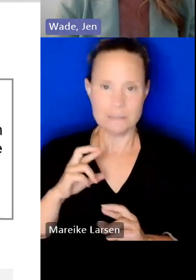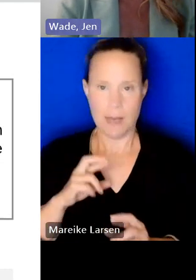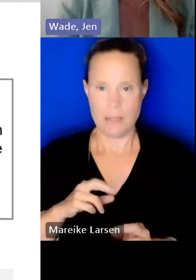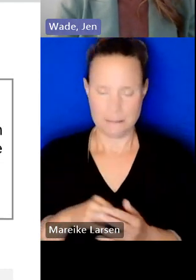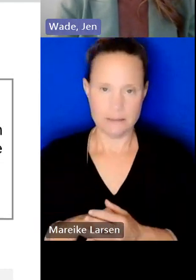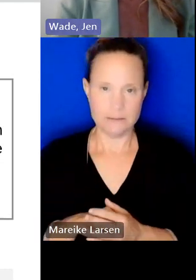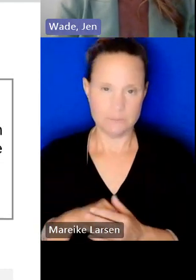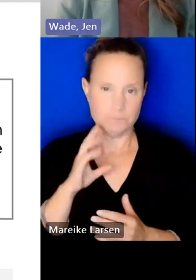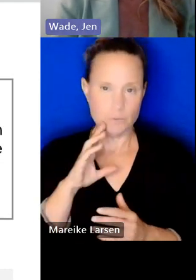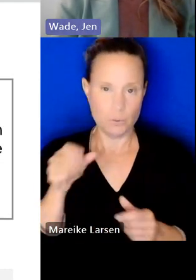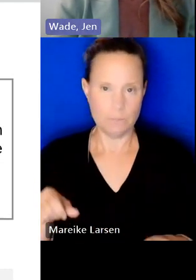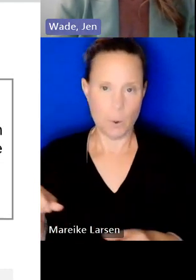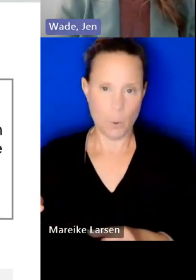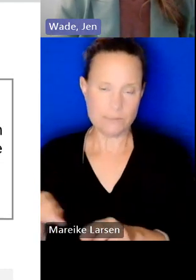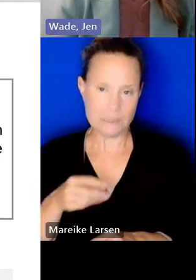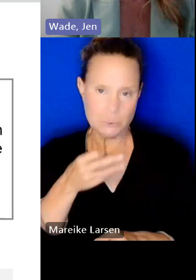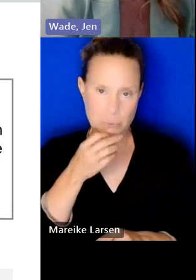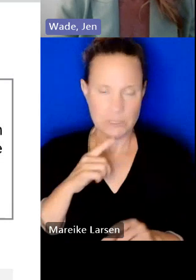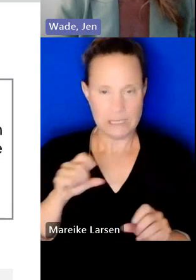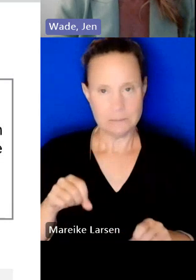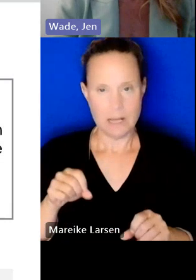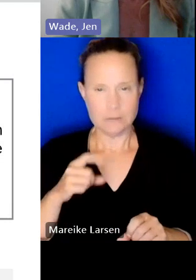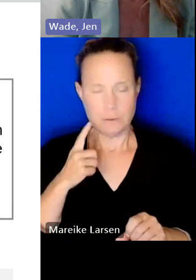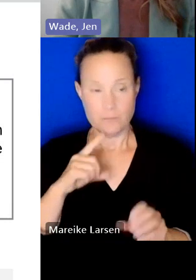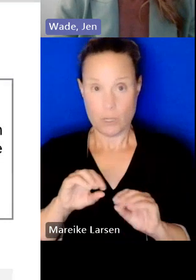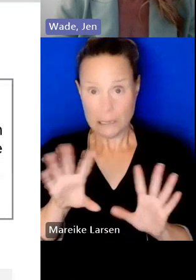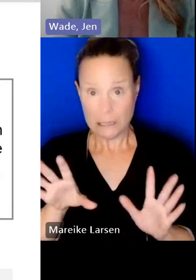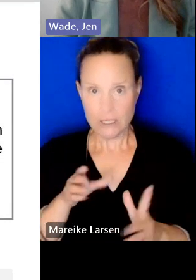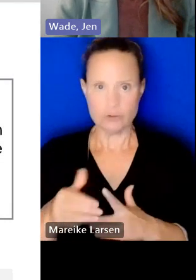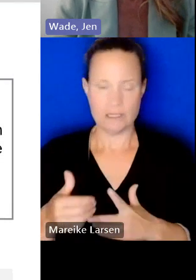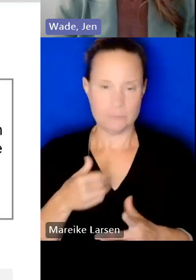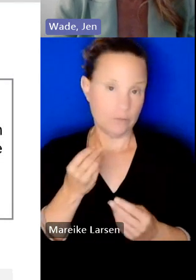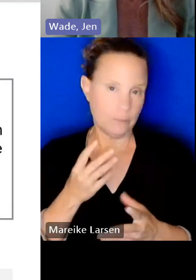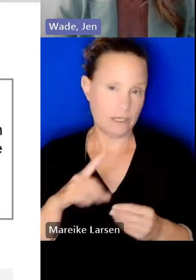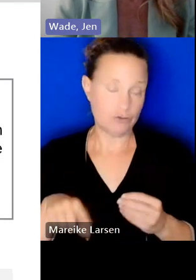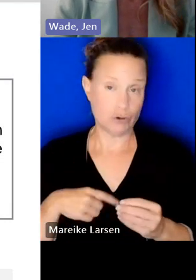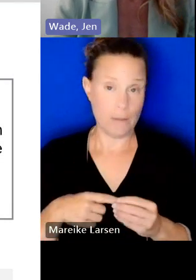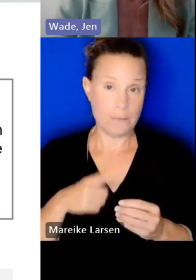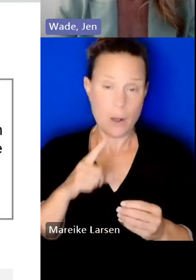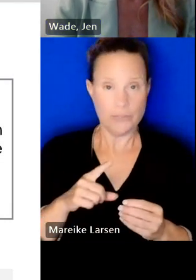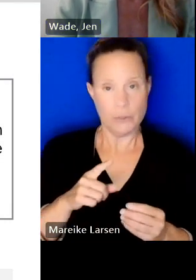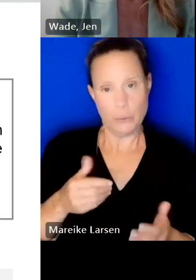And we will post those updates as soon as possible so that we can provide a clear and transparent information about the updated program policies.